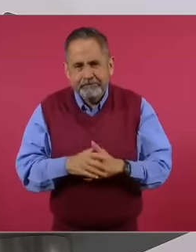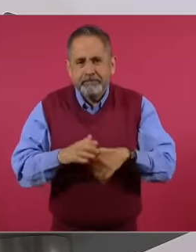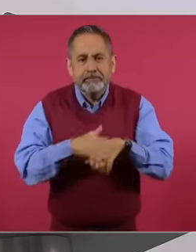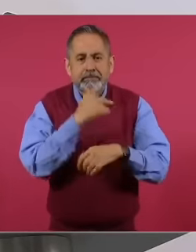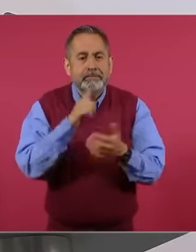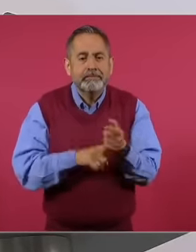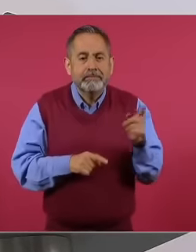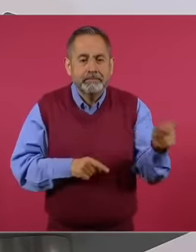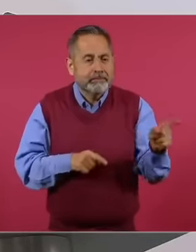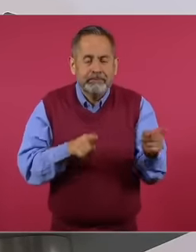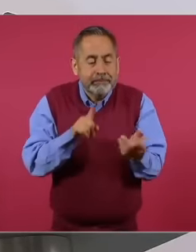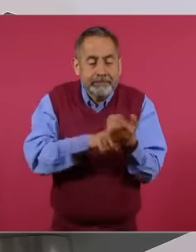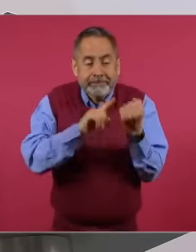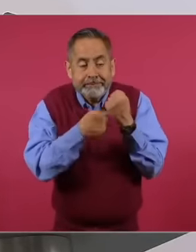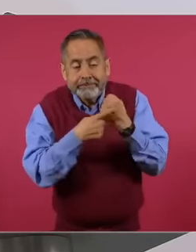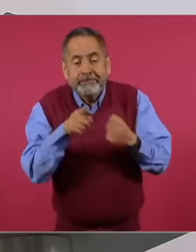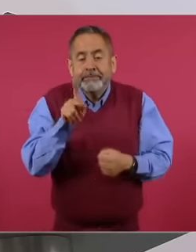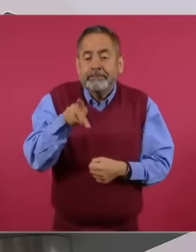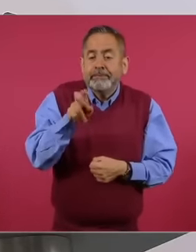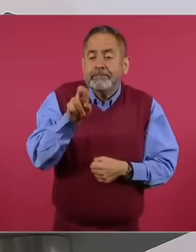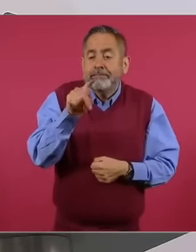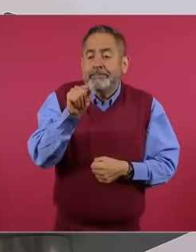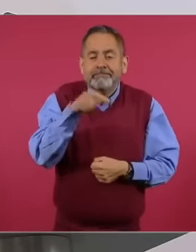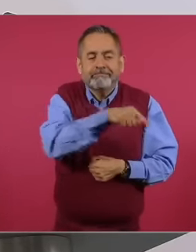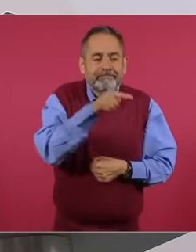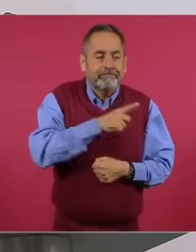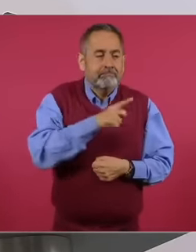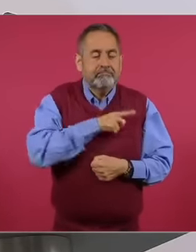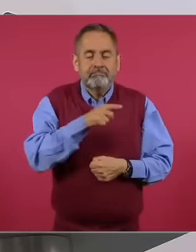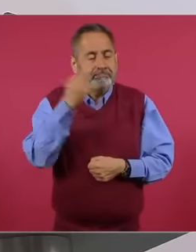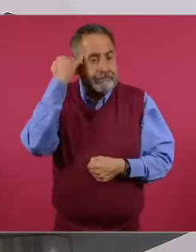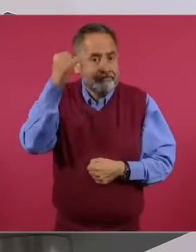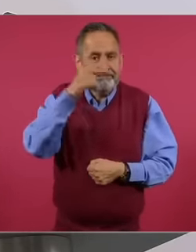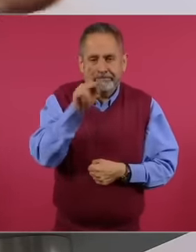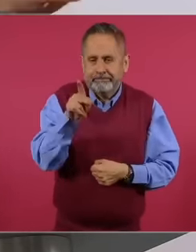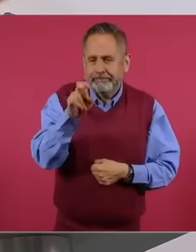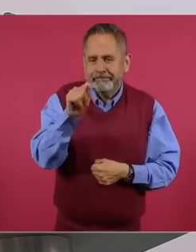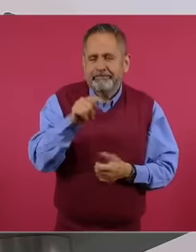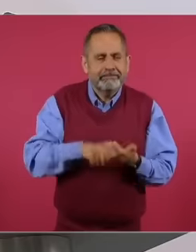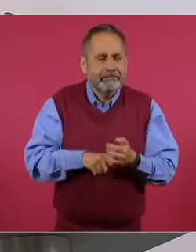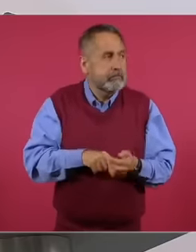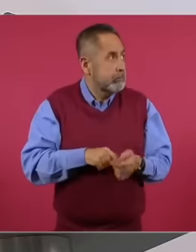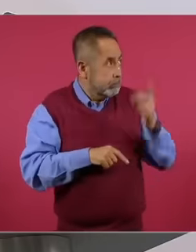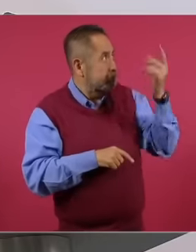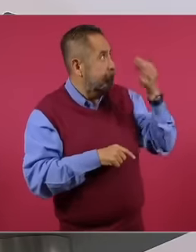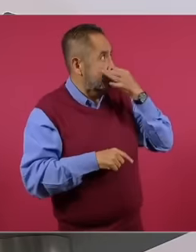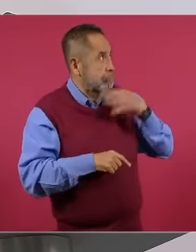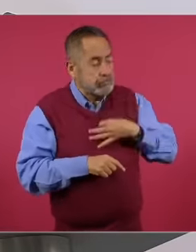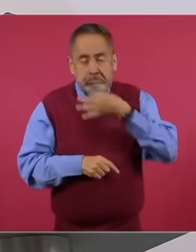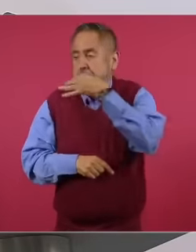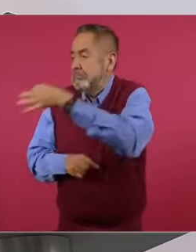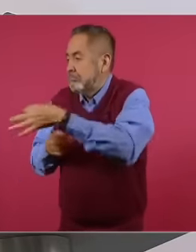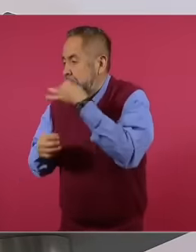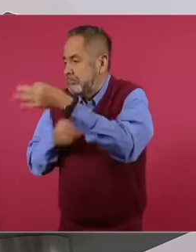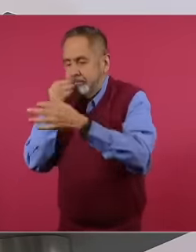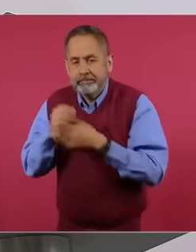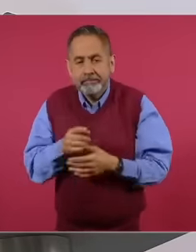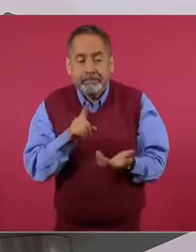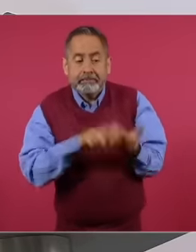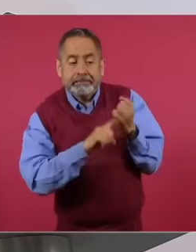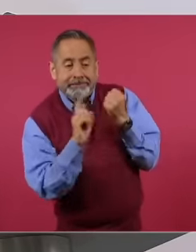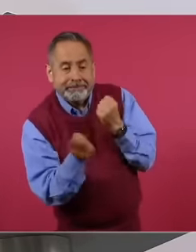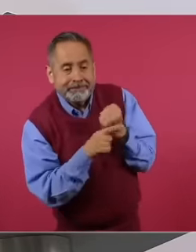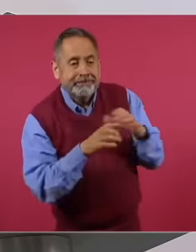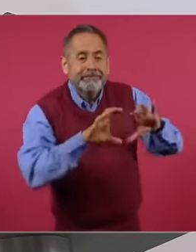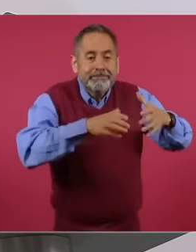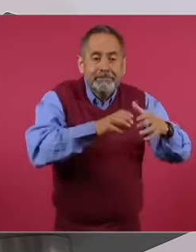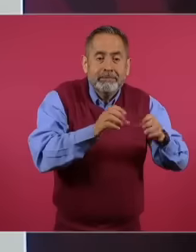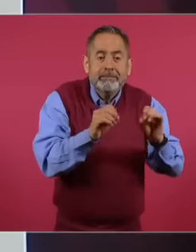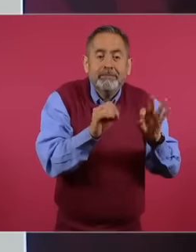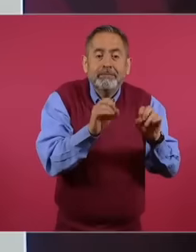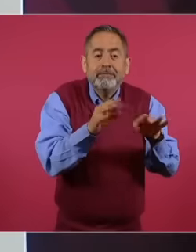Ken Who is El Vocero that is the state department of the United States government